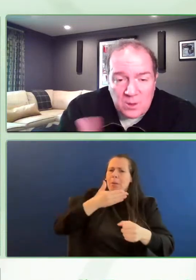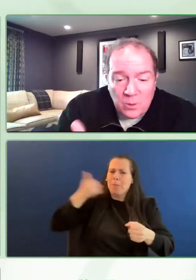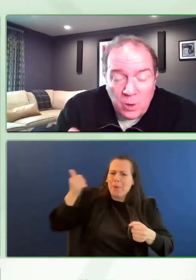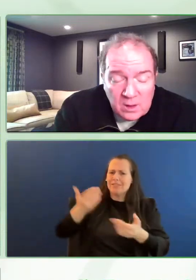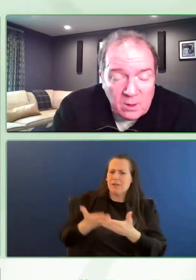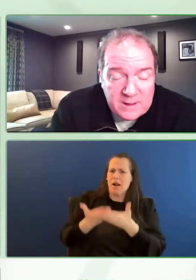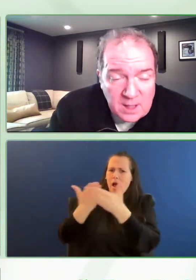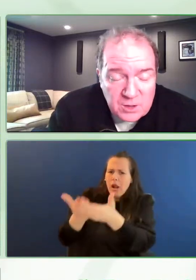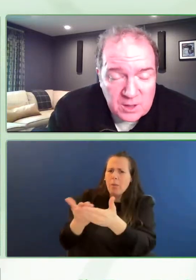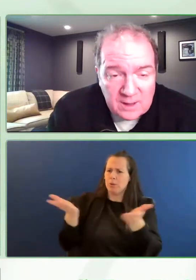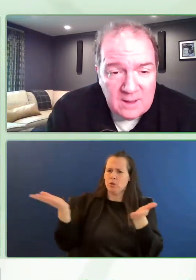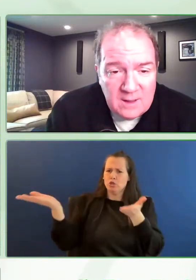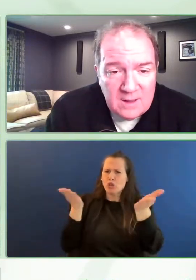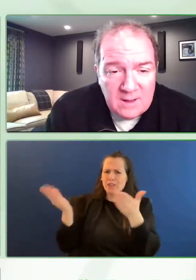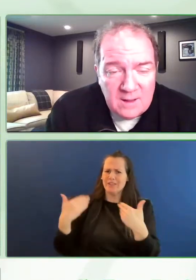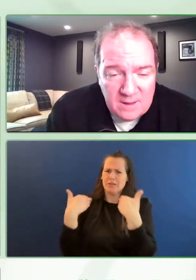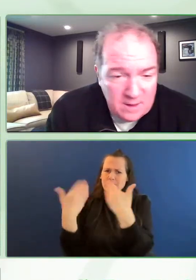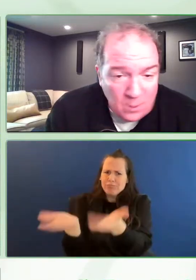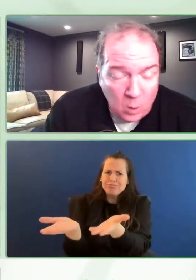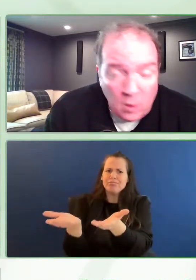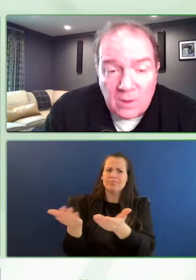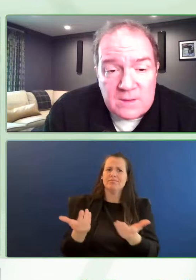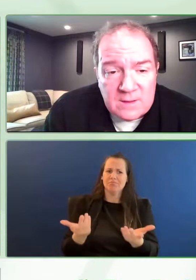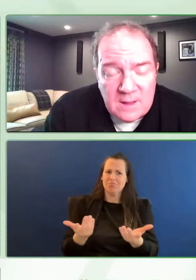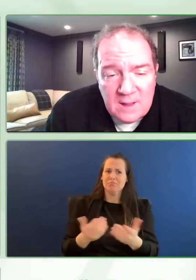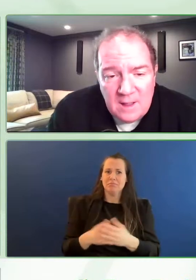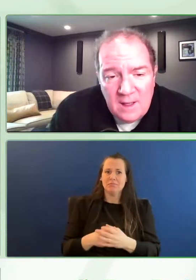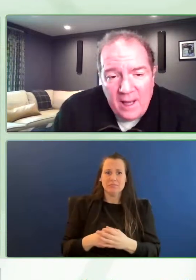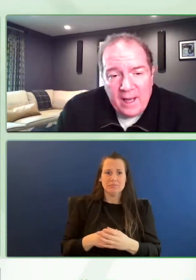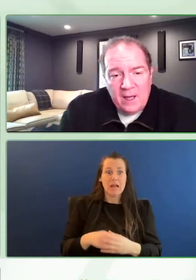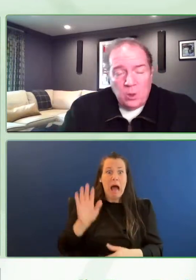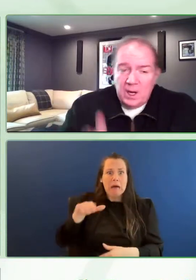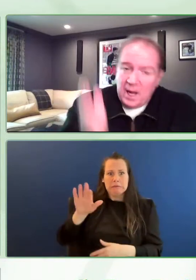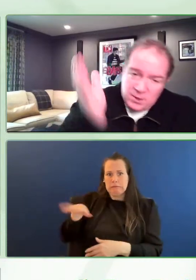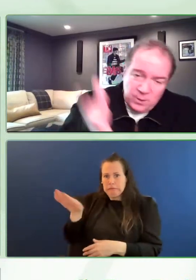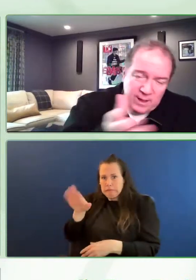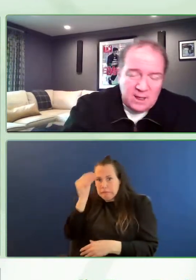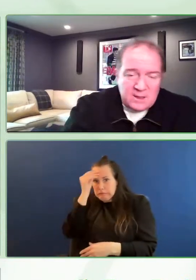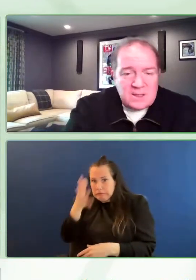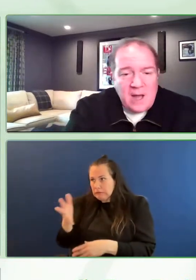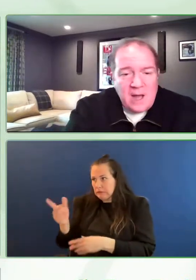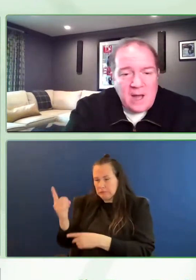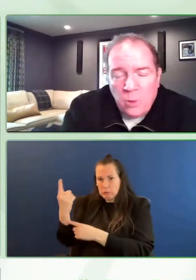We are literally touching the world. We are not doing it in a silo.